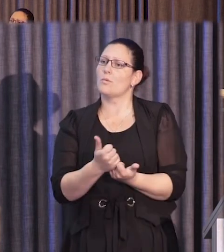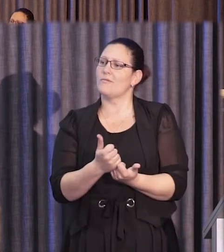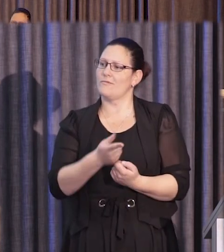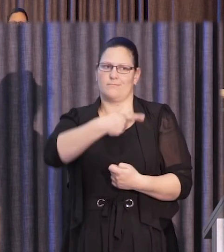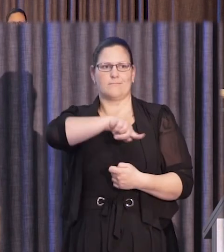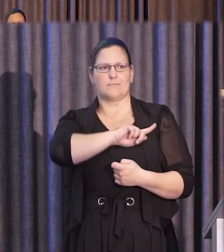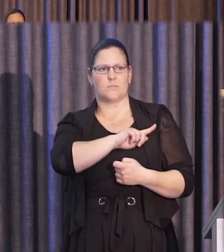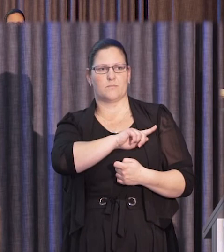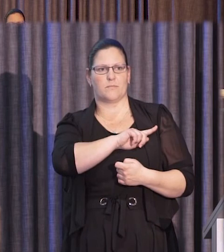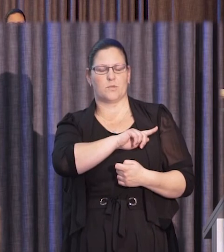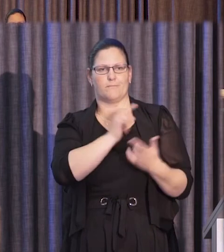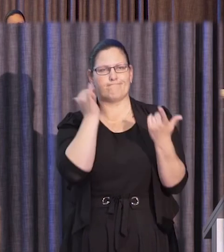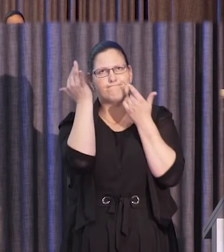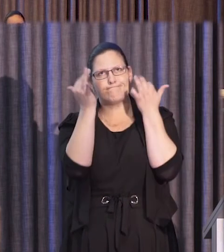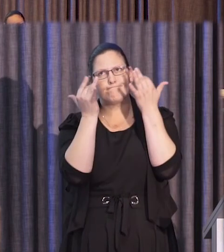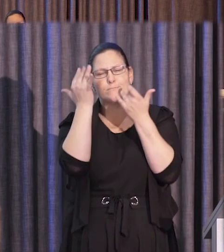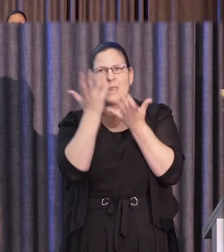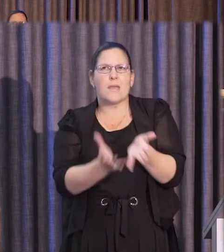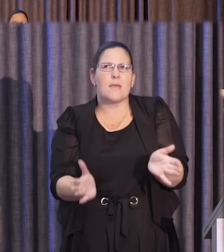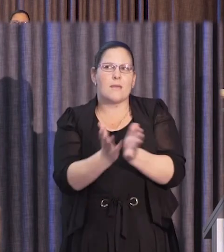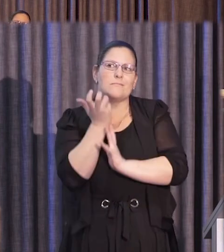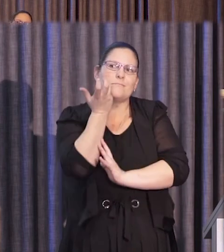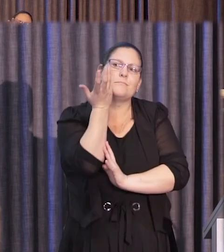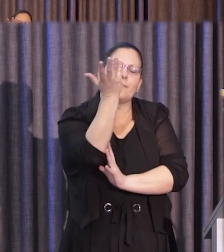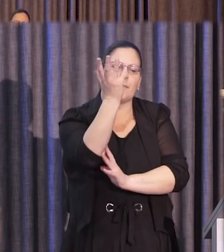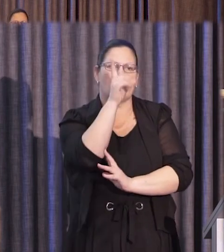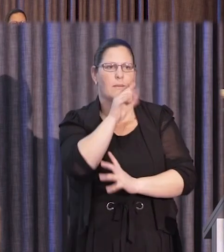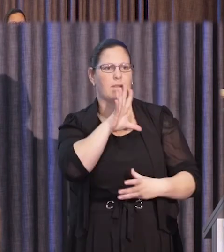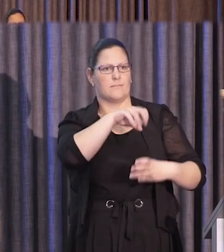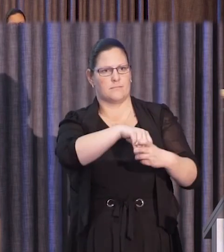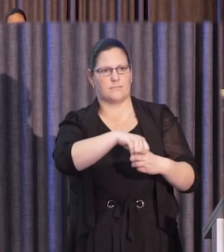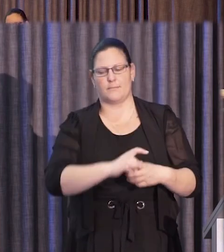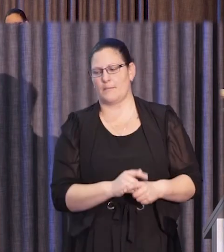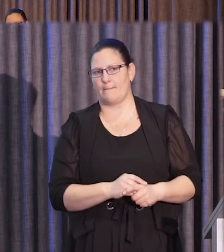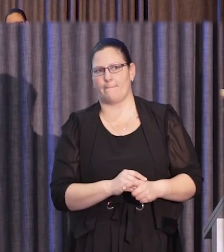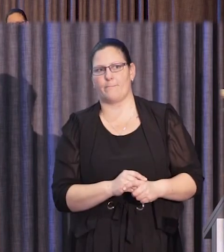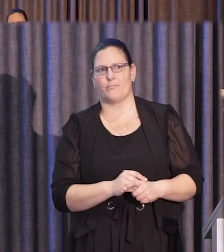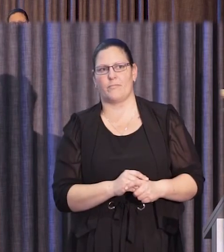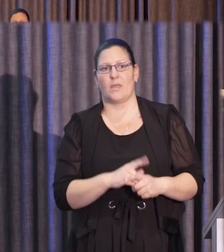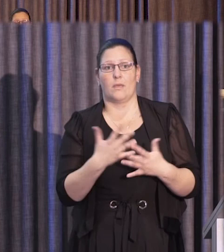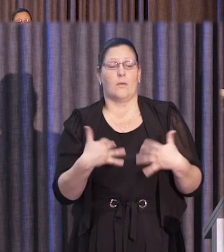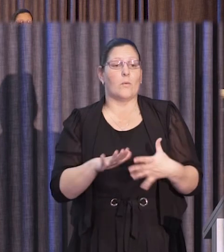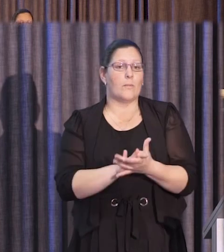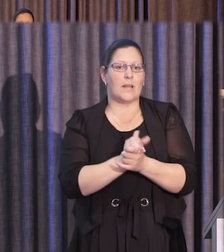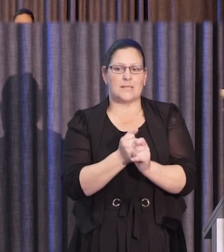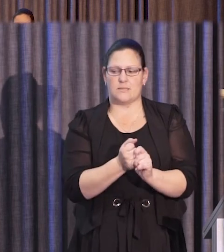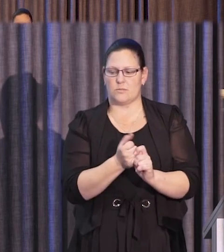about how we're gonna be in the model that Hellen was talking about. So, really pleased to hear that there is funding